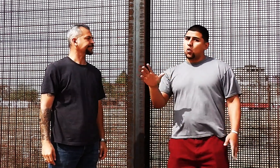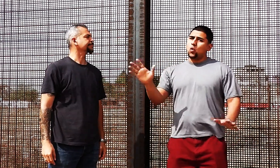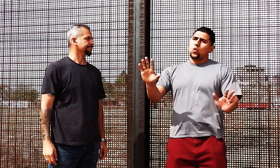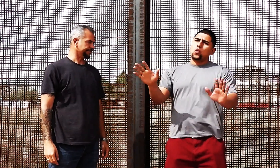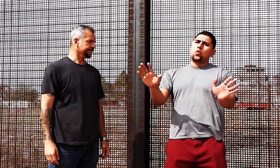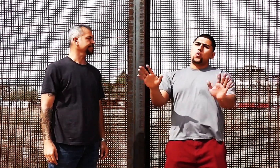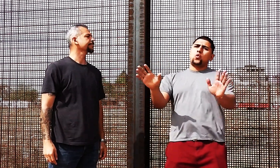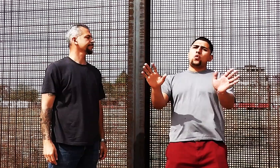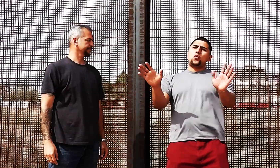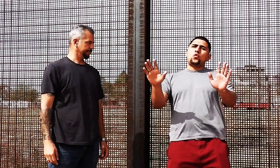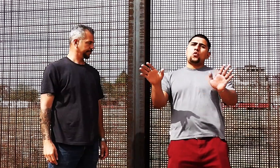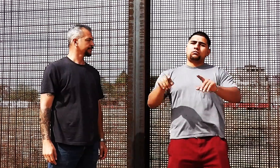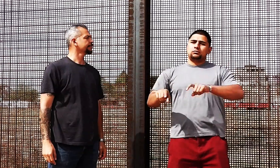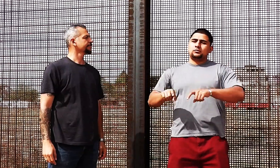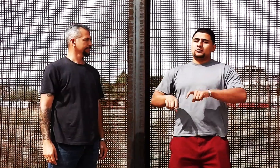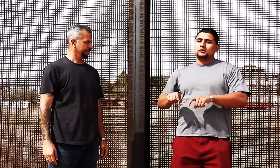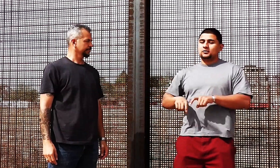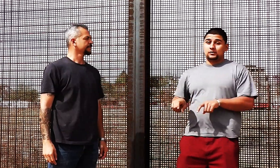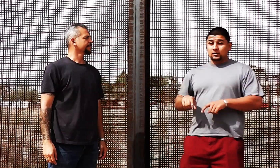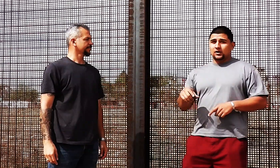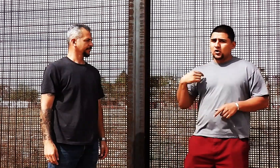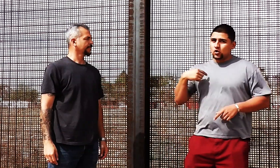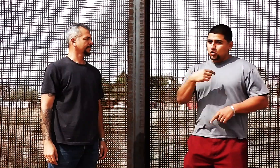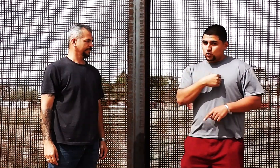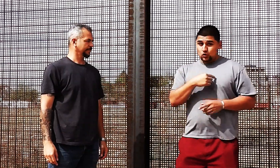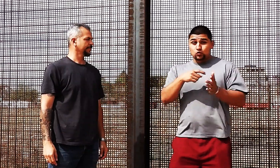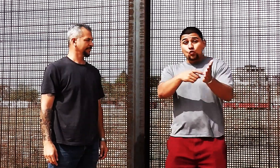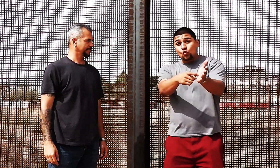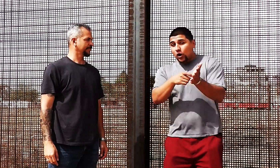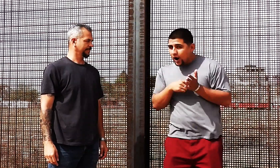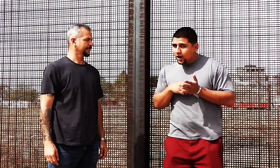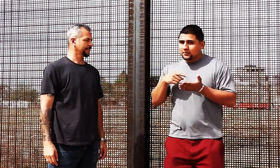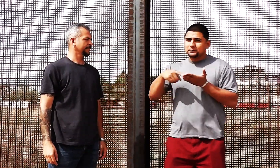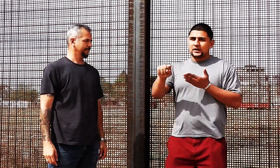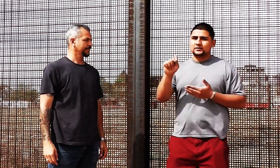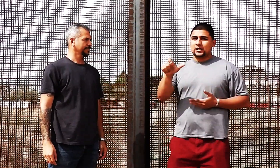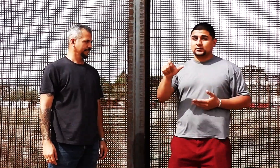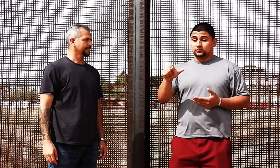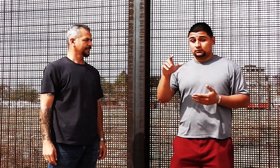WHOA NO. That is not the case. Let me go back and explain this. We are REQUIRED paying taxes.